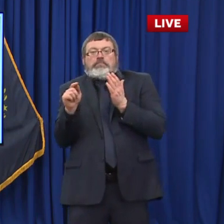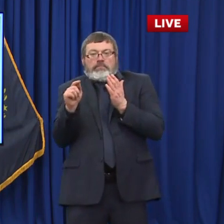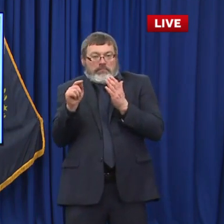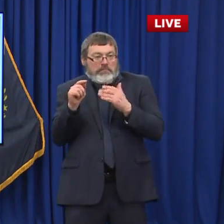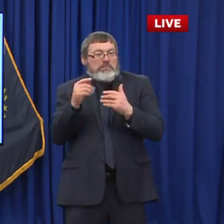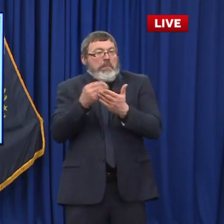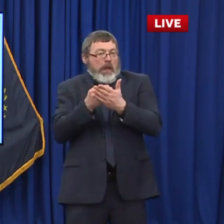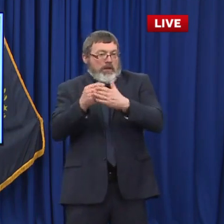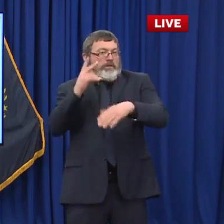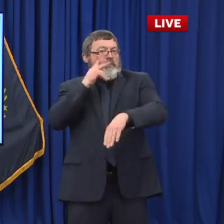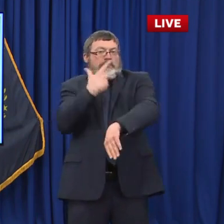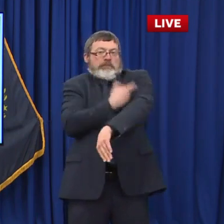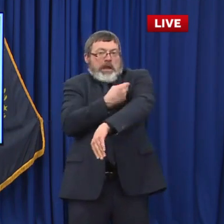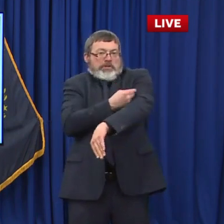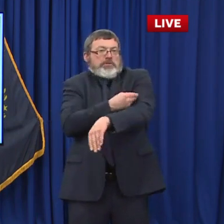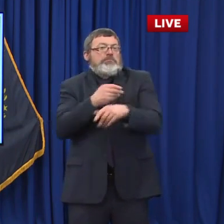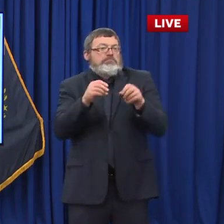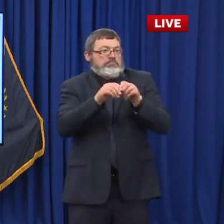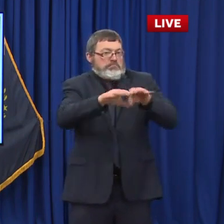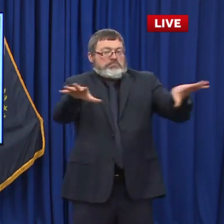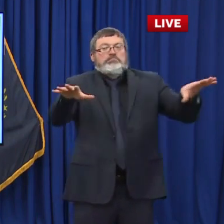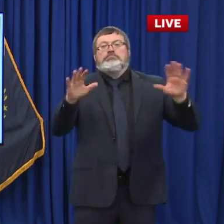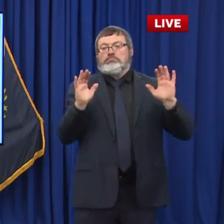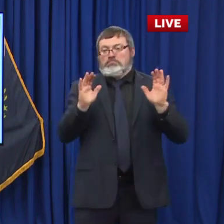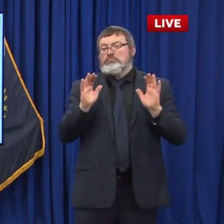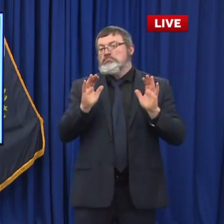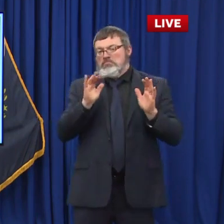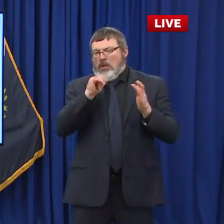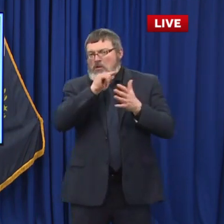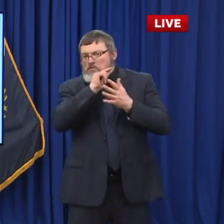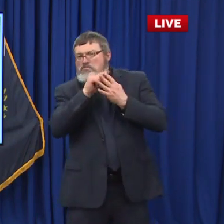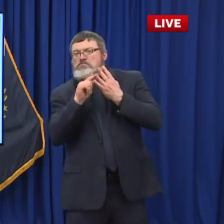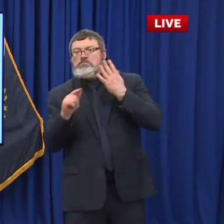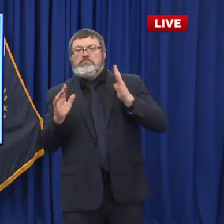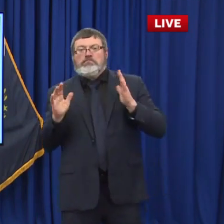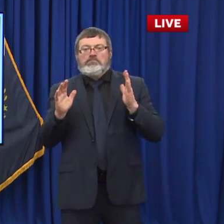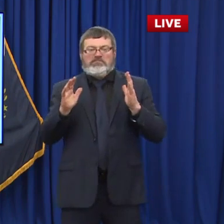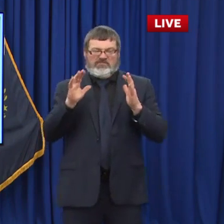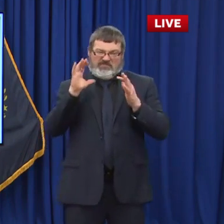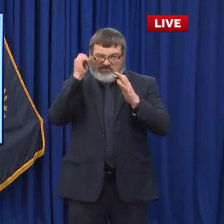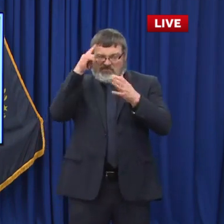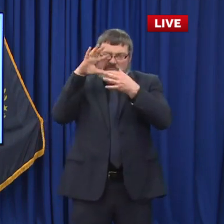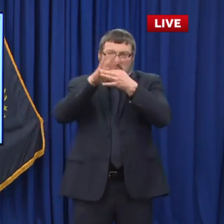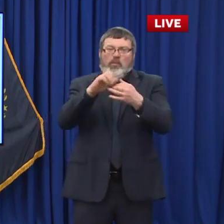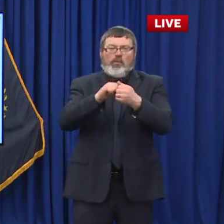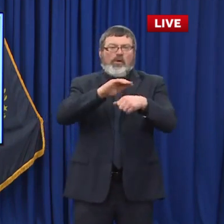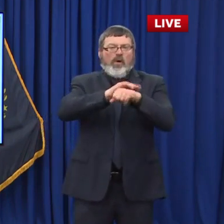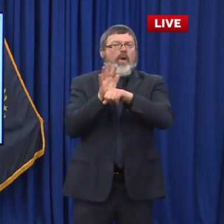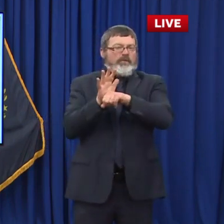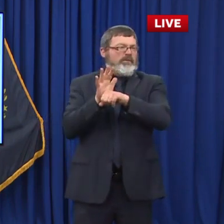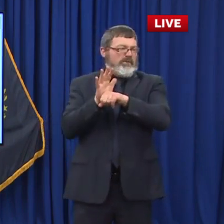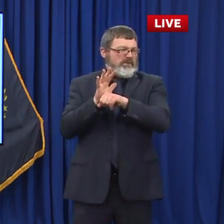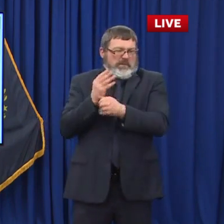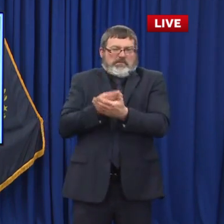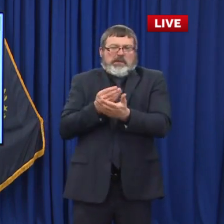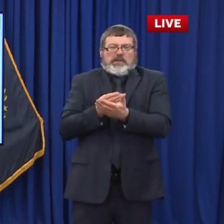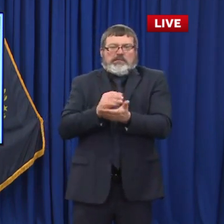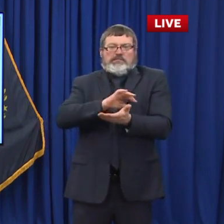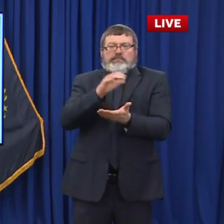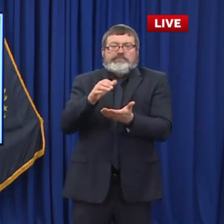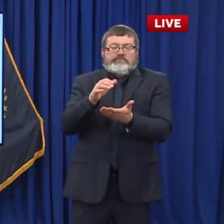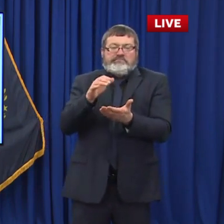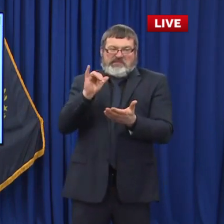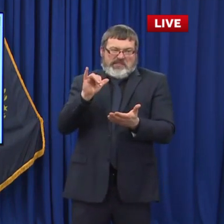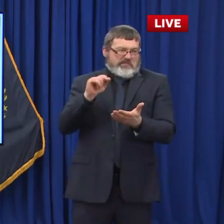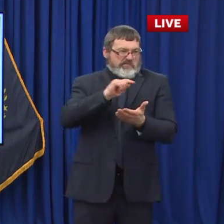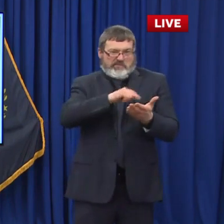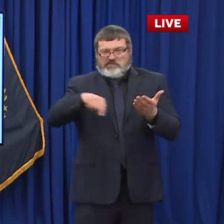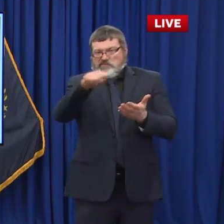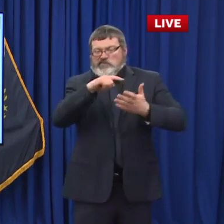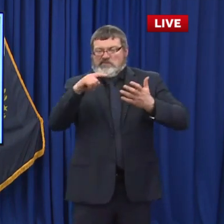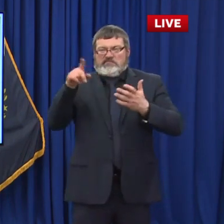IT LOOKS LIKE THERE WILL BE SOME FUNDS FOR VACCINE DISTRIBUTION AND OTHER COVID RELATED COSTS WHICH IS THE BRUNT OF OUR COST.